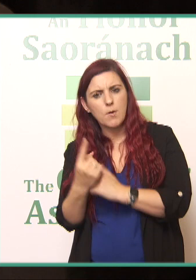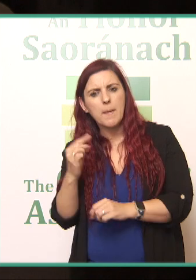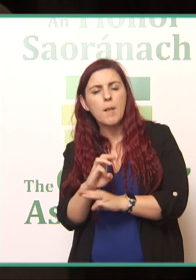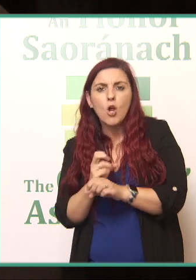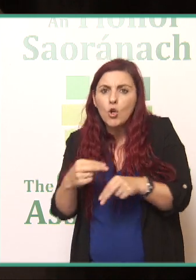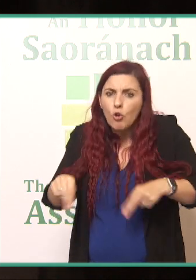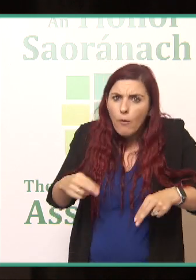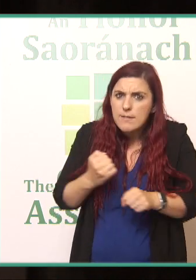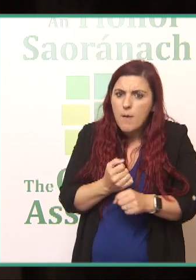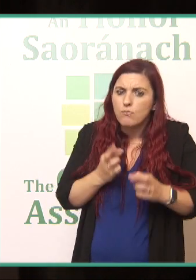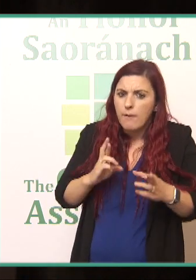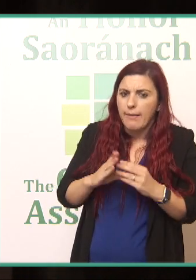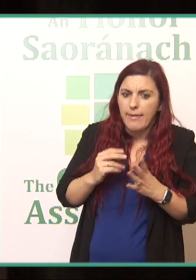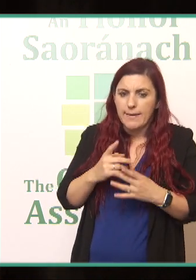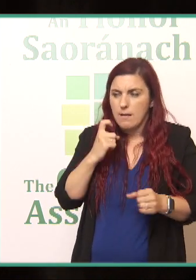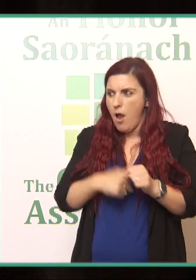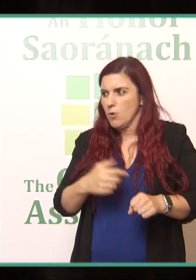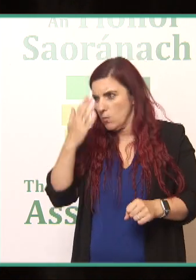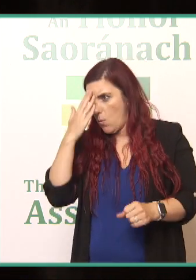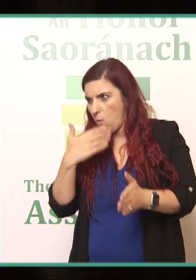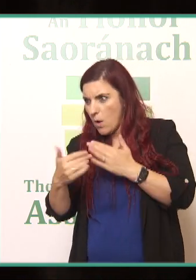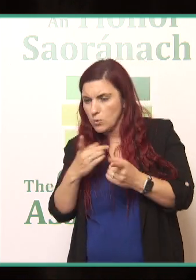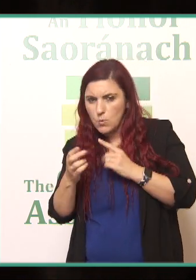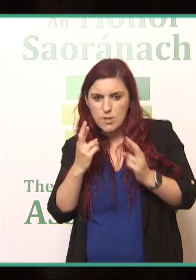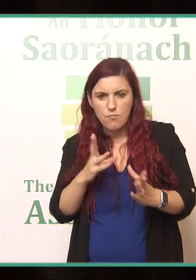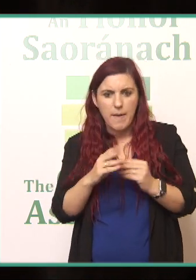right thing it's hard to know what to do the right thing anymore between biodiversity and